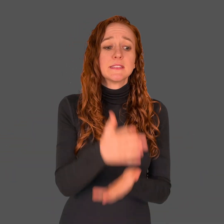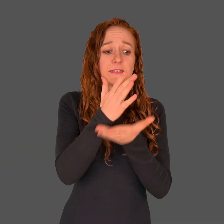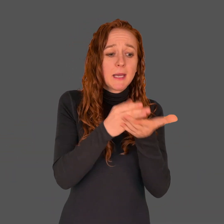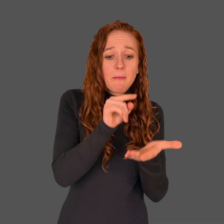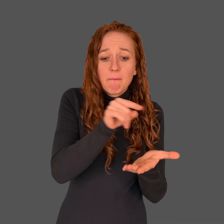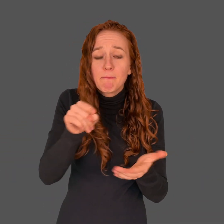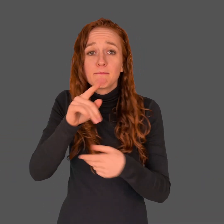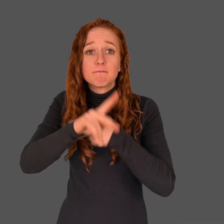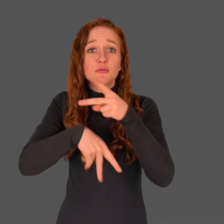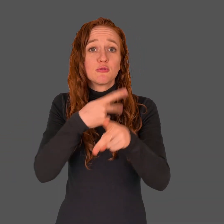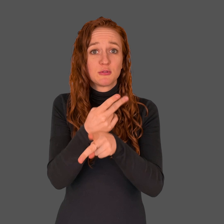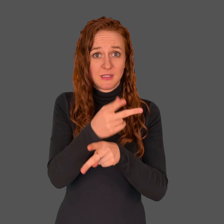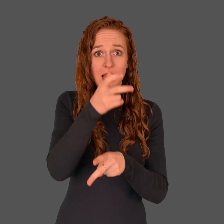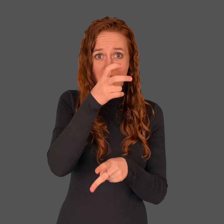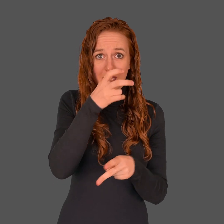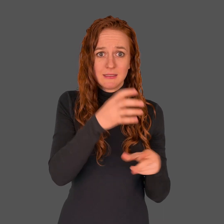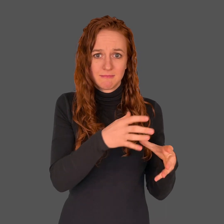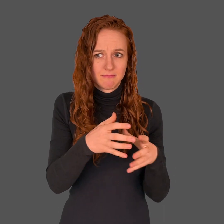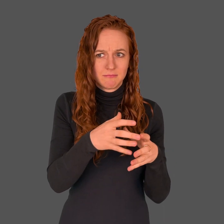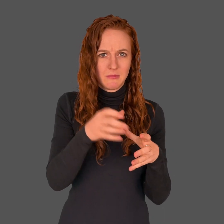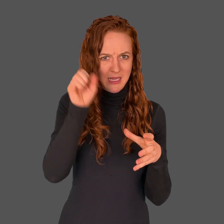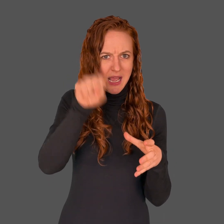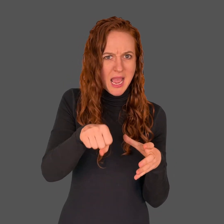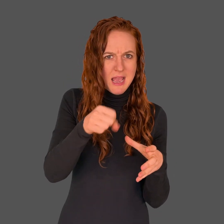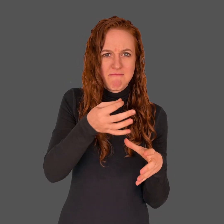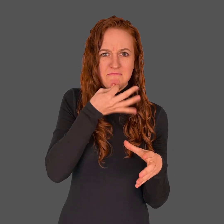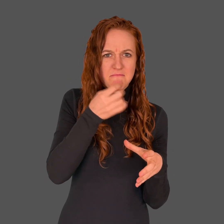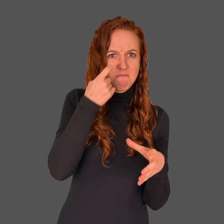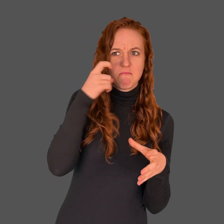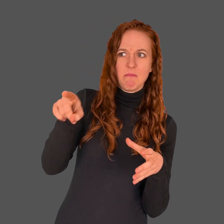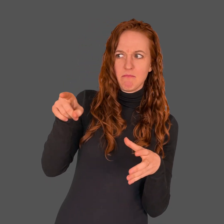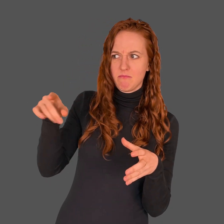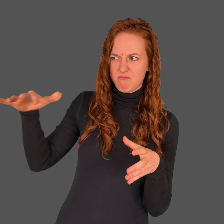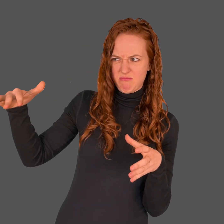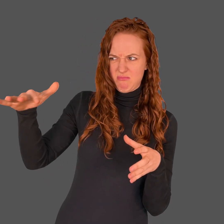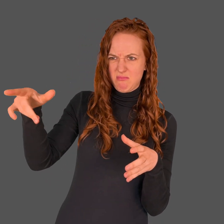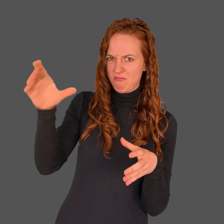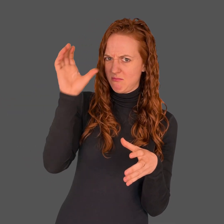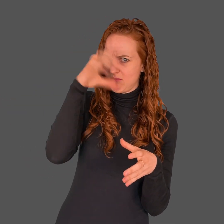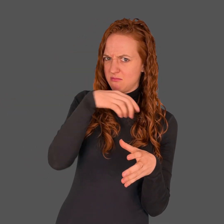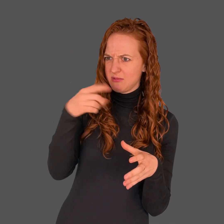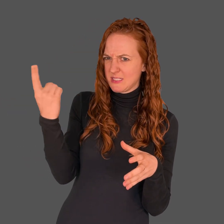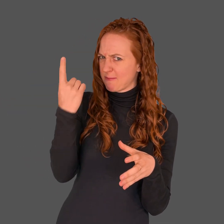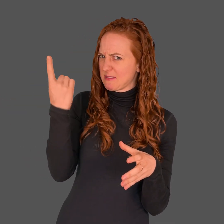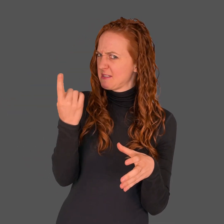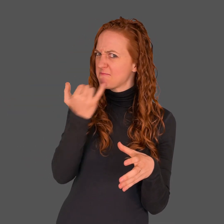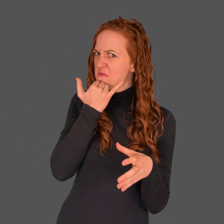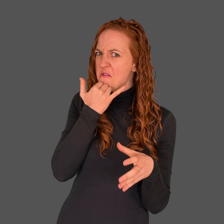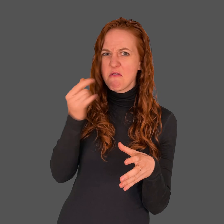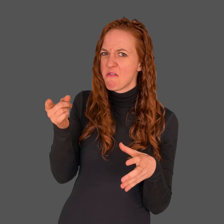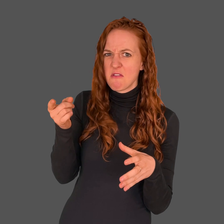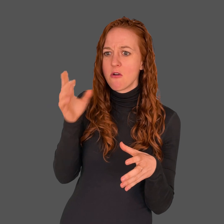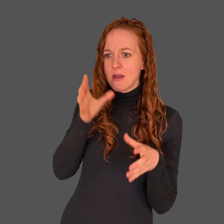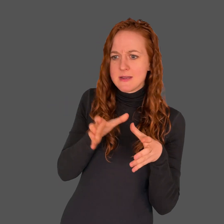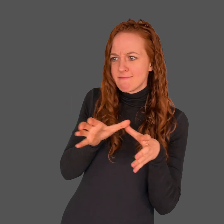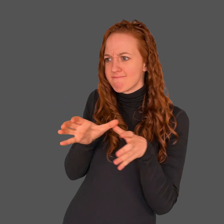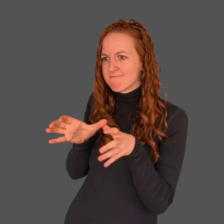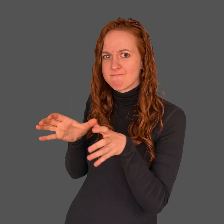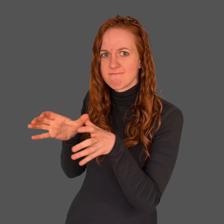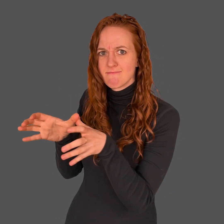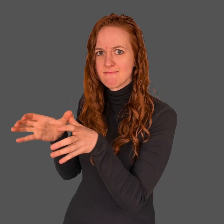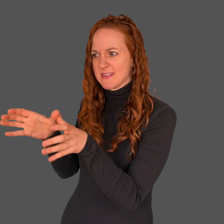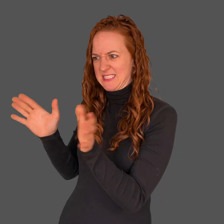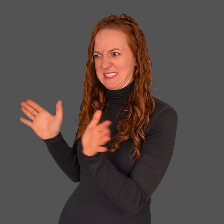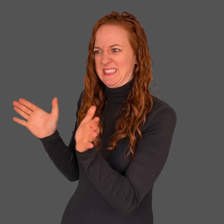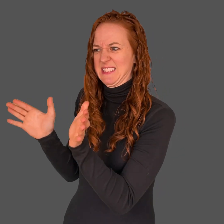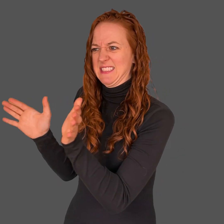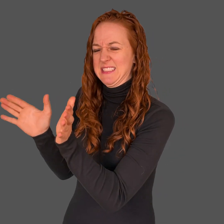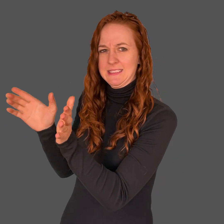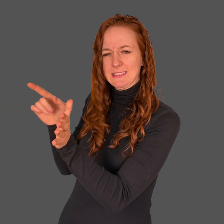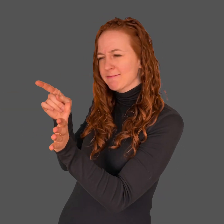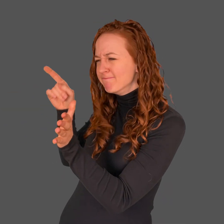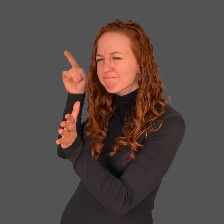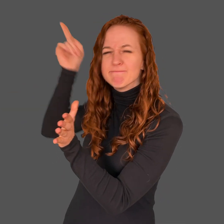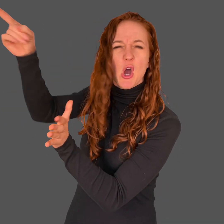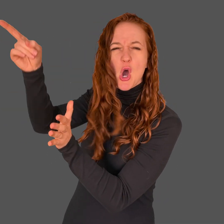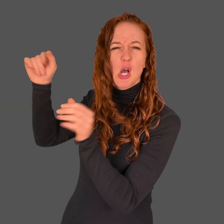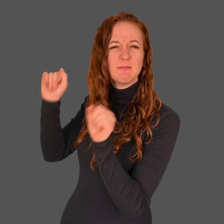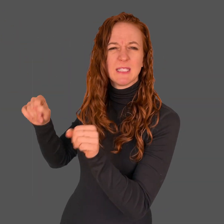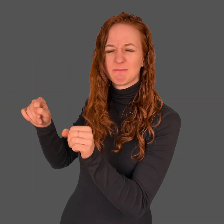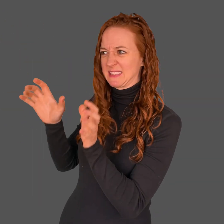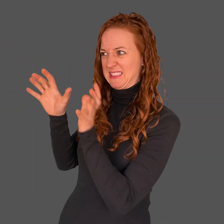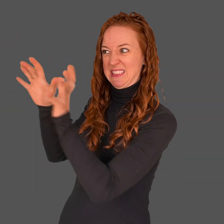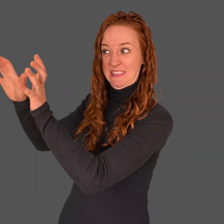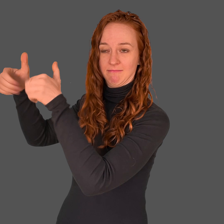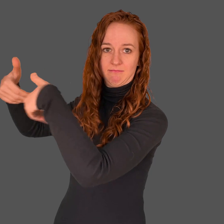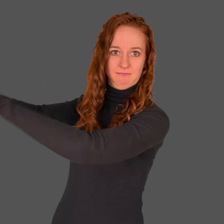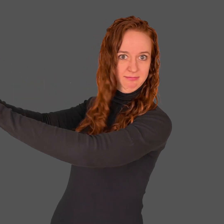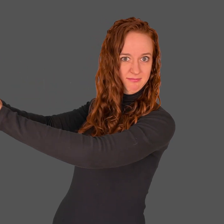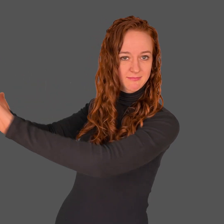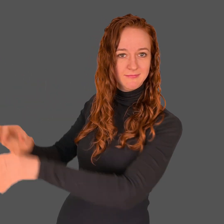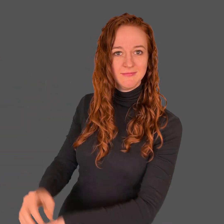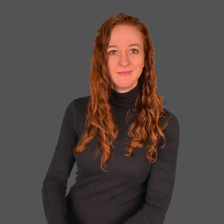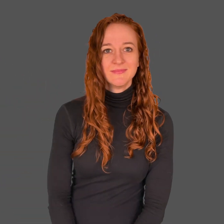Some ant species have learned to recognize infected mates and will carry them far away to protect the rest of the colony.